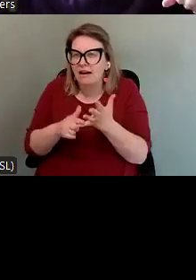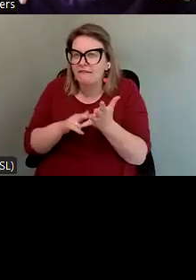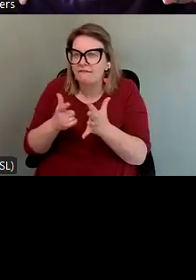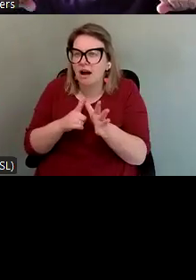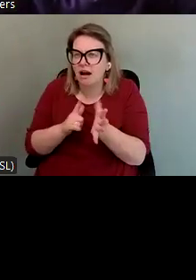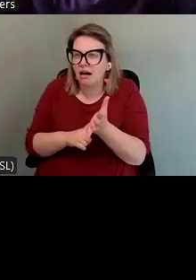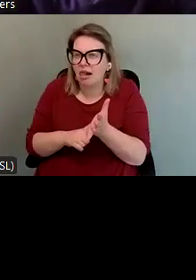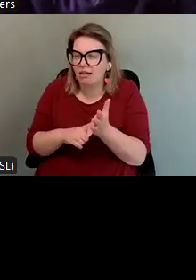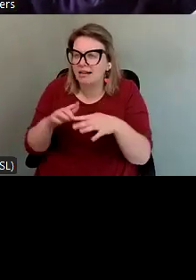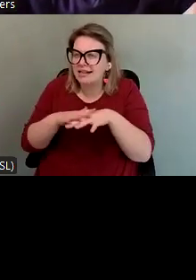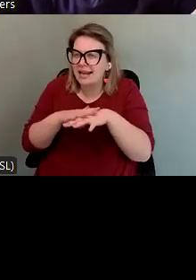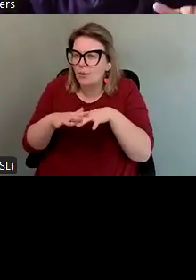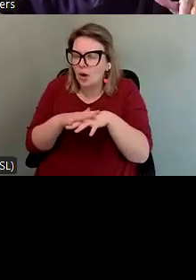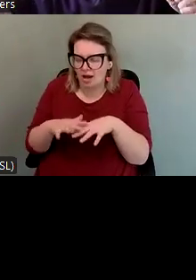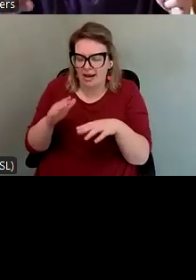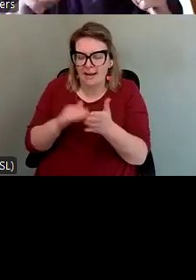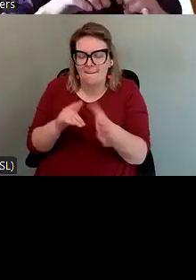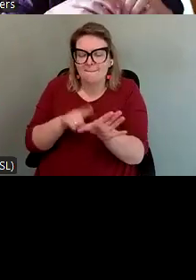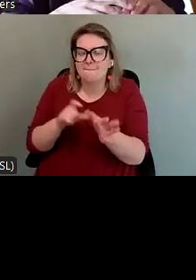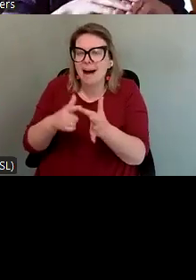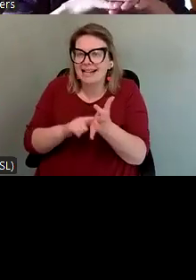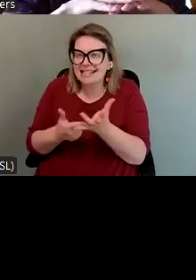but it's fascinating if you do look into it.